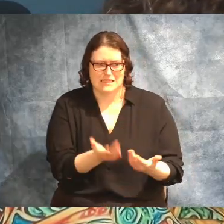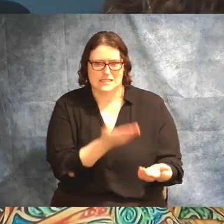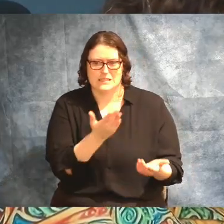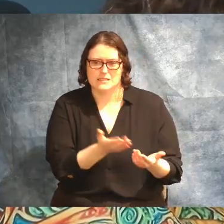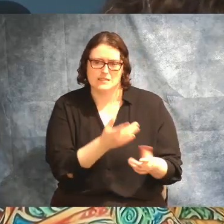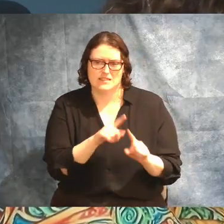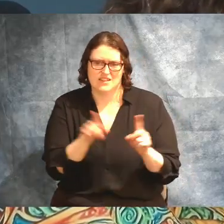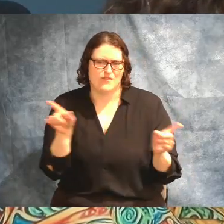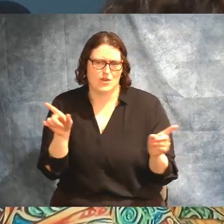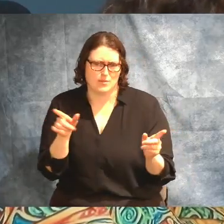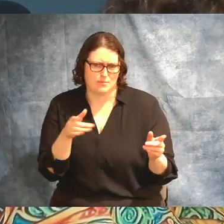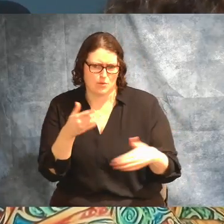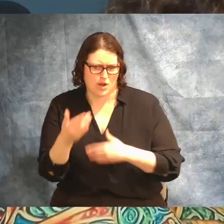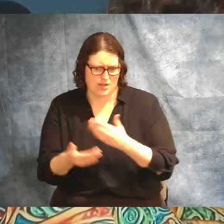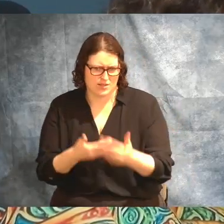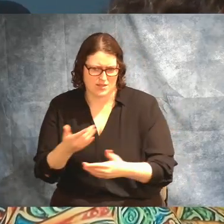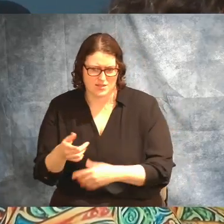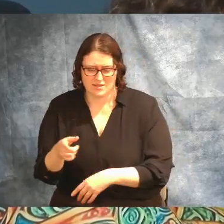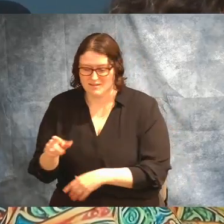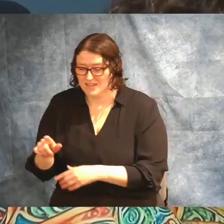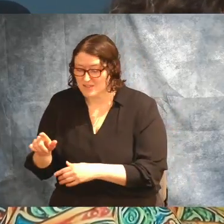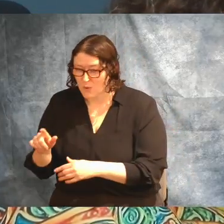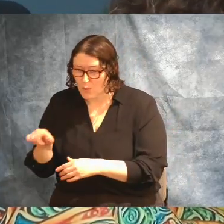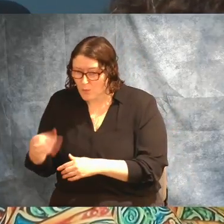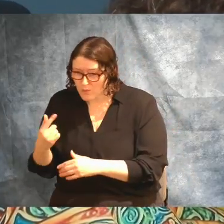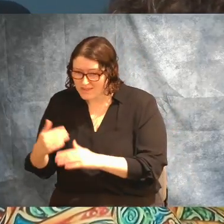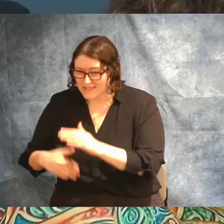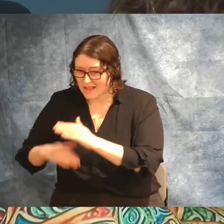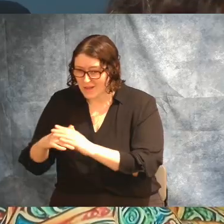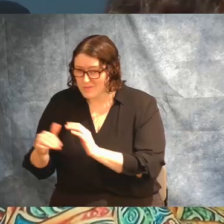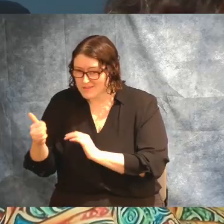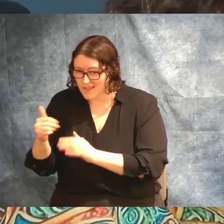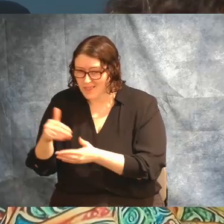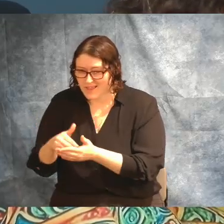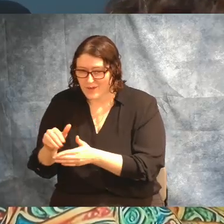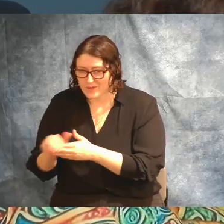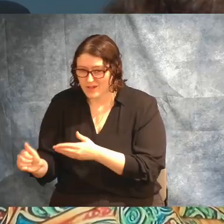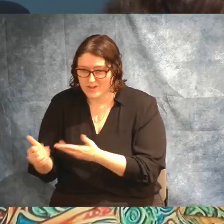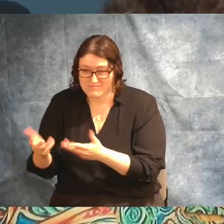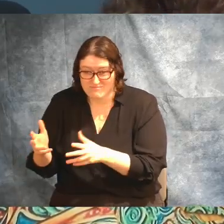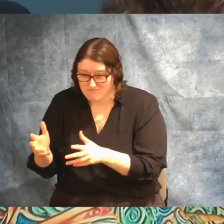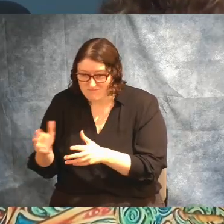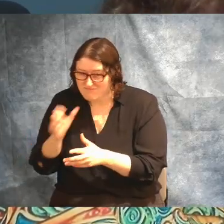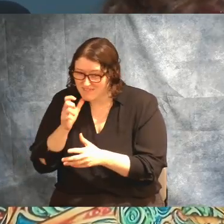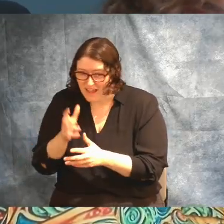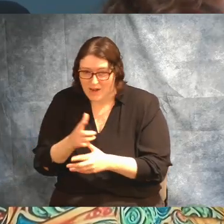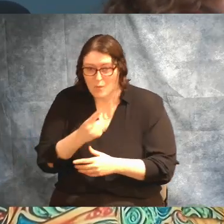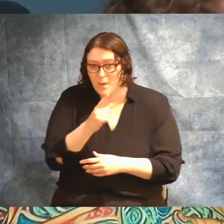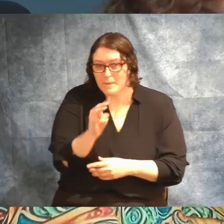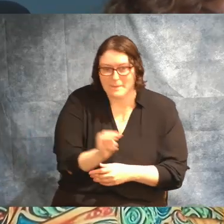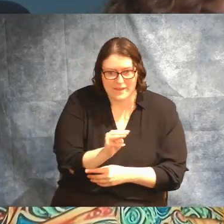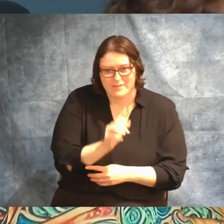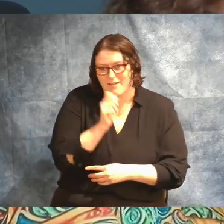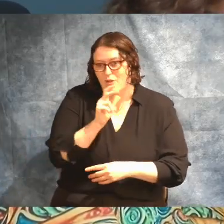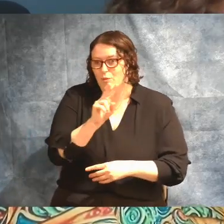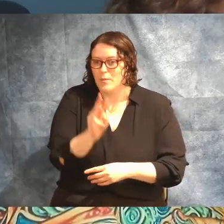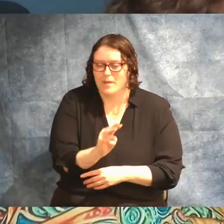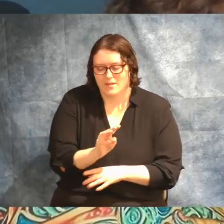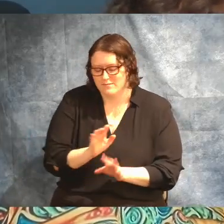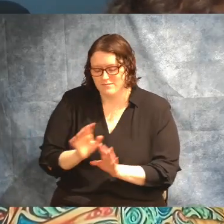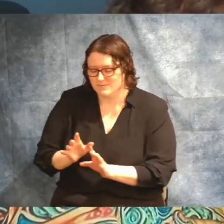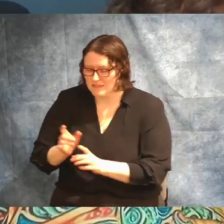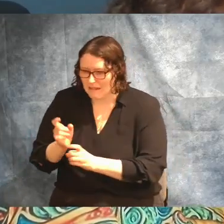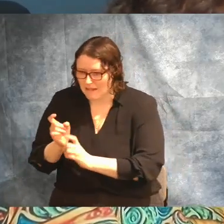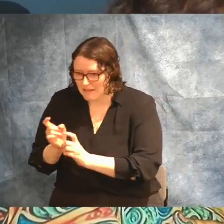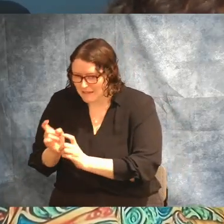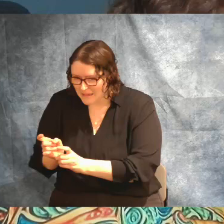And these are $10,000 or less. So I want people to know we're not giving out million-dollar grants.